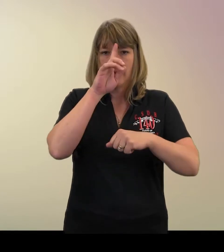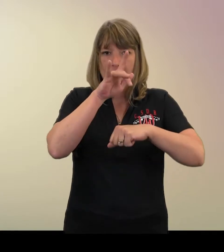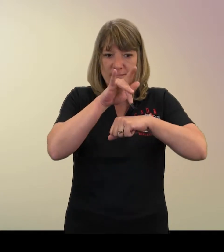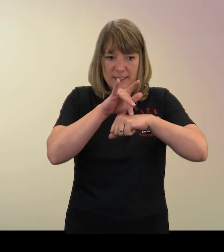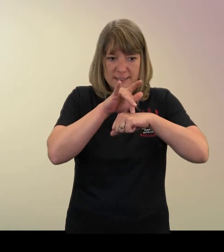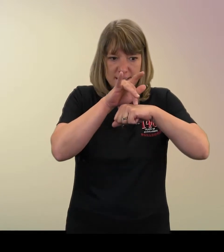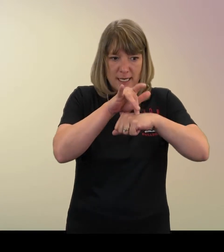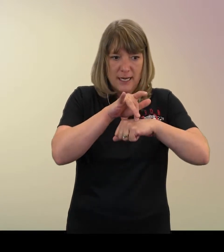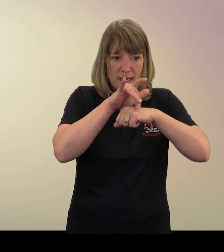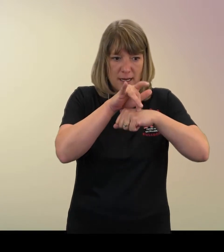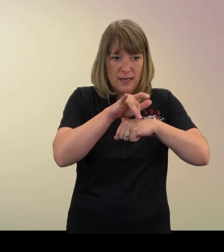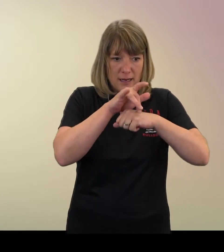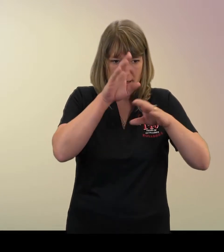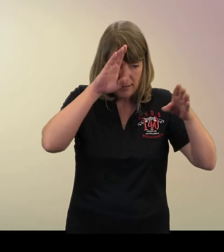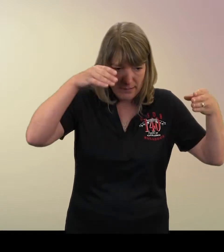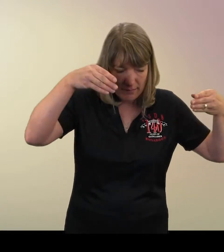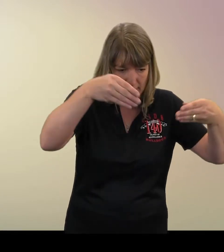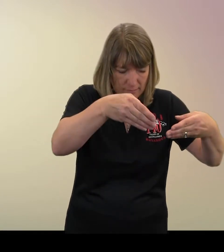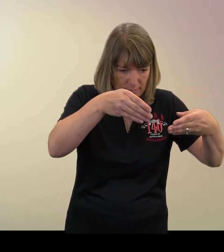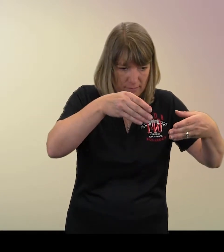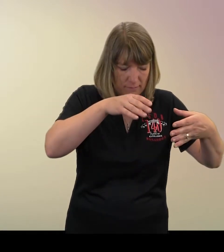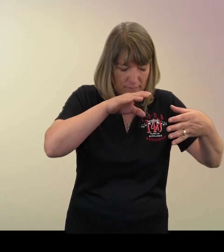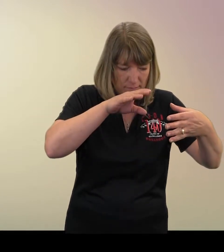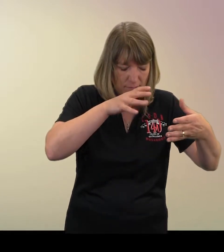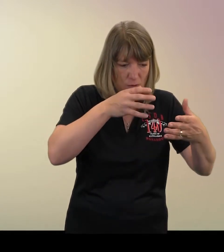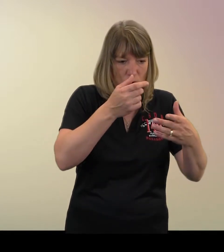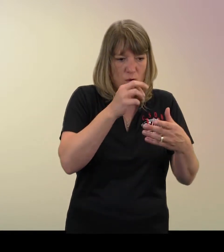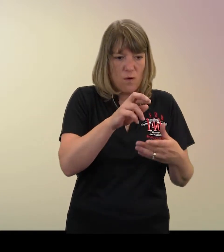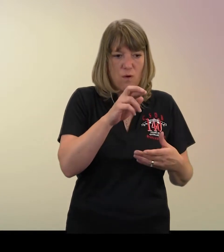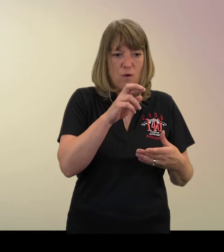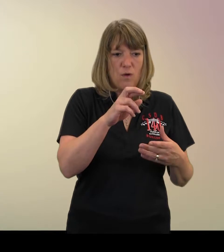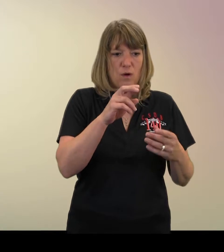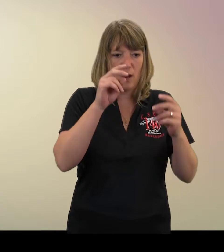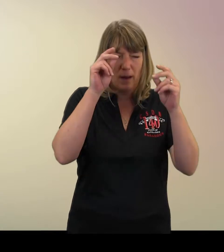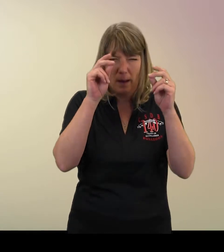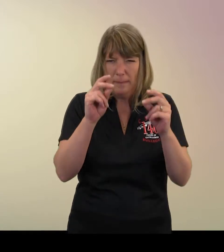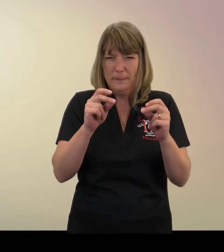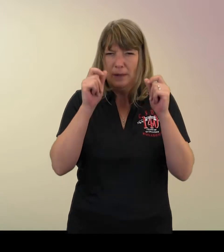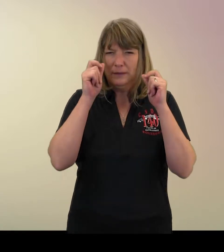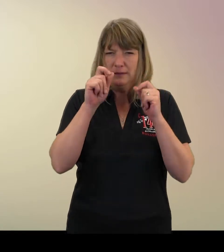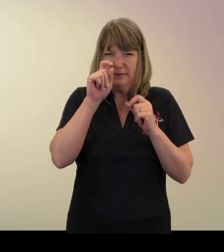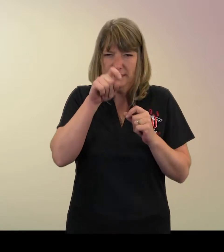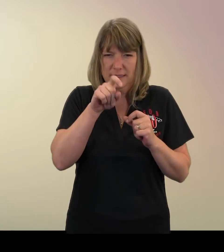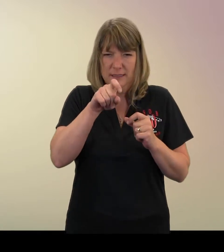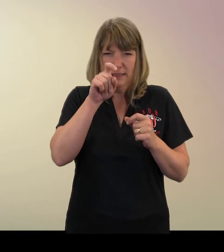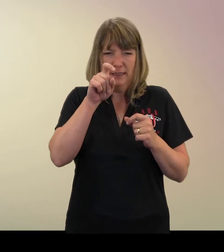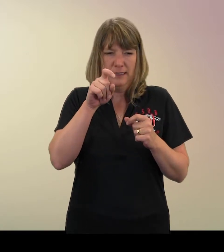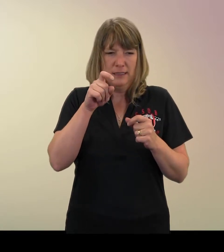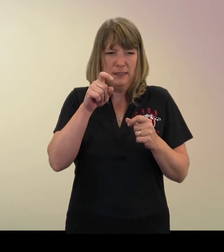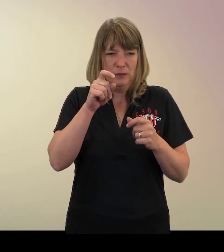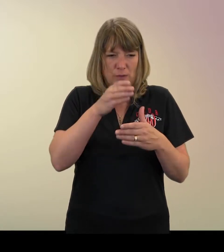fixated on what it is that they were engaged with or having a compulsive need to complete what